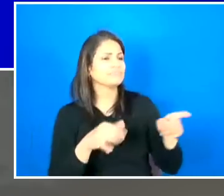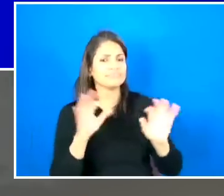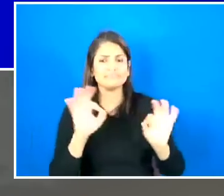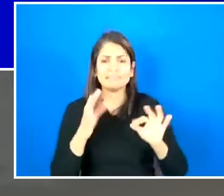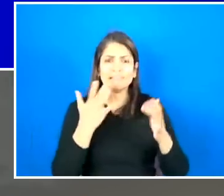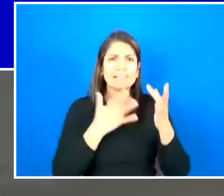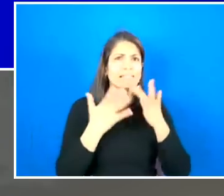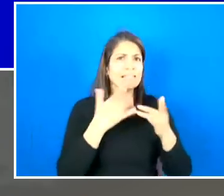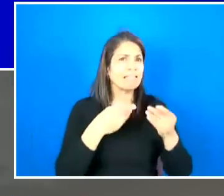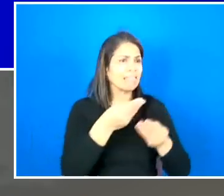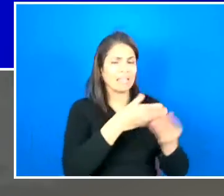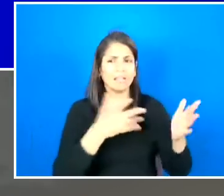REACH ALL THESE